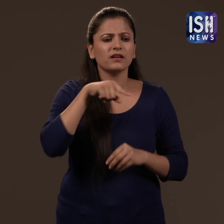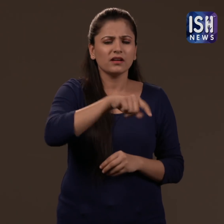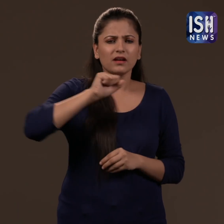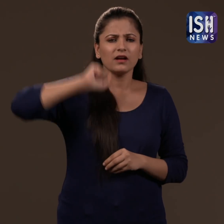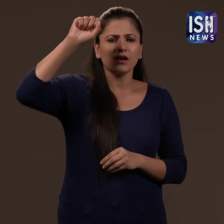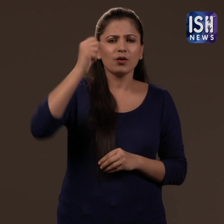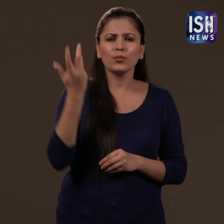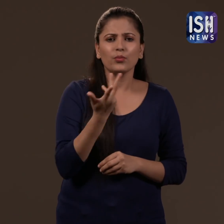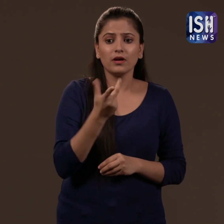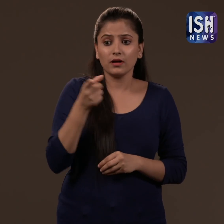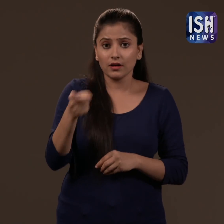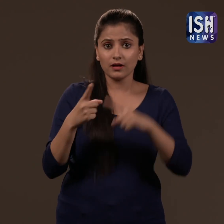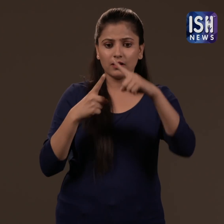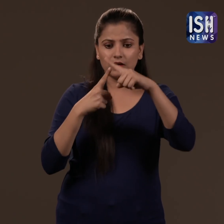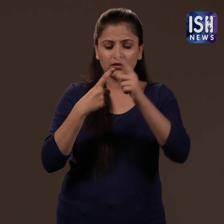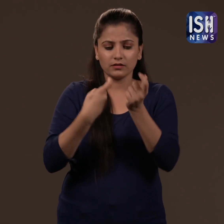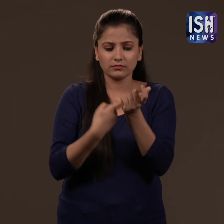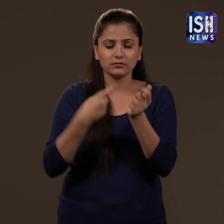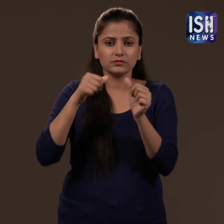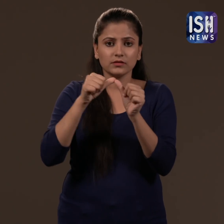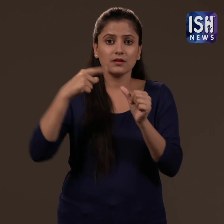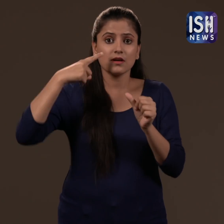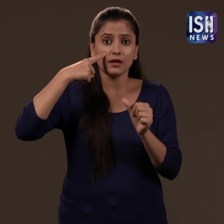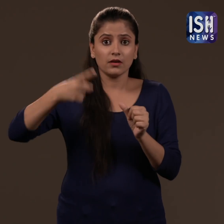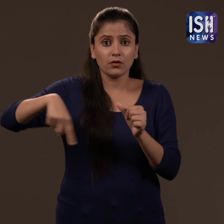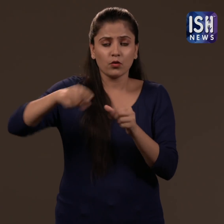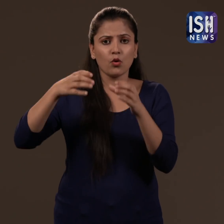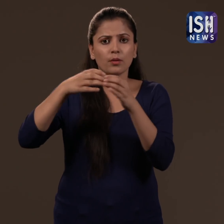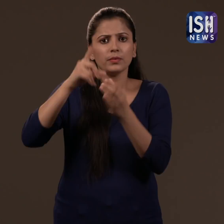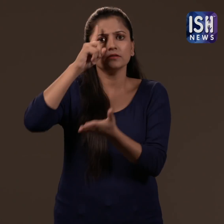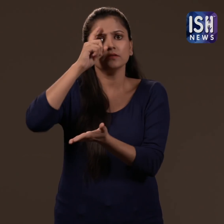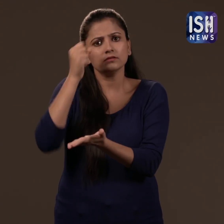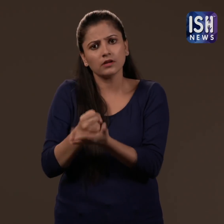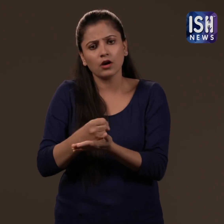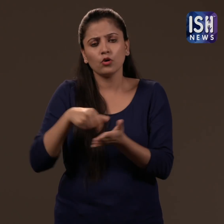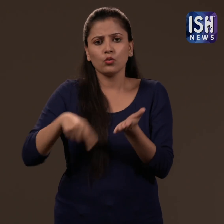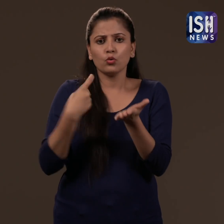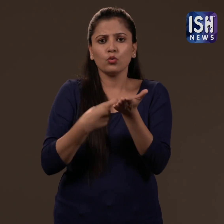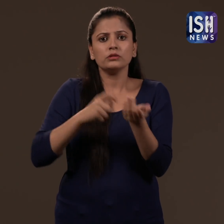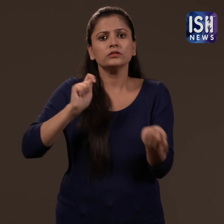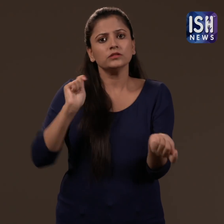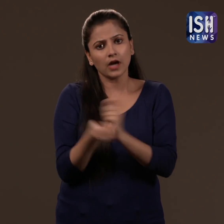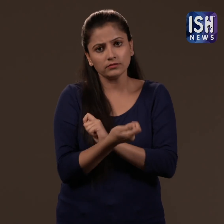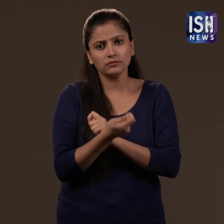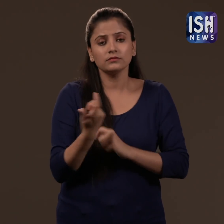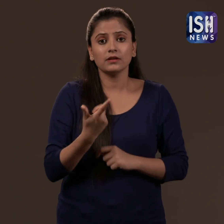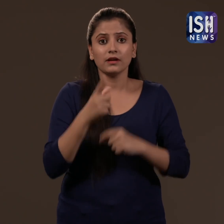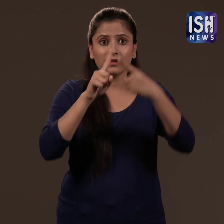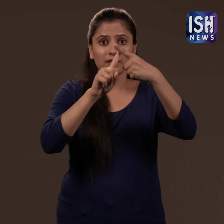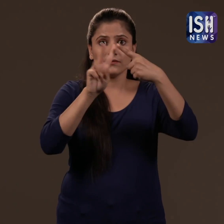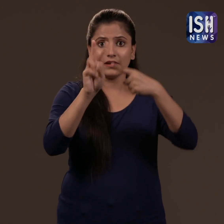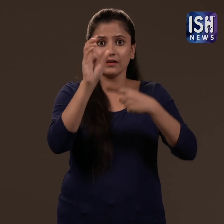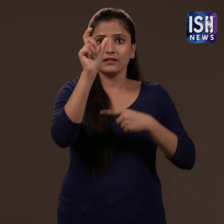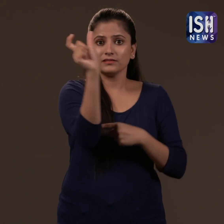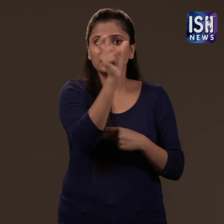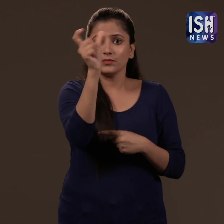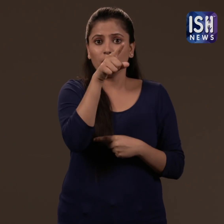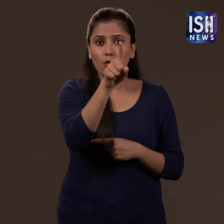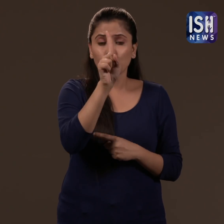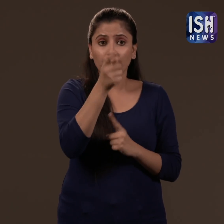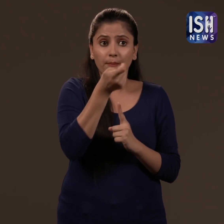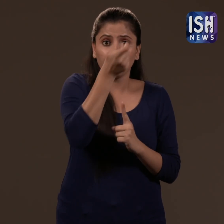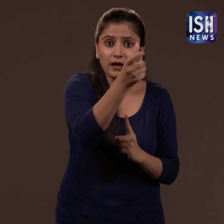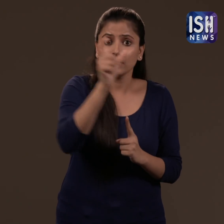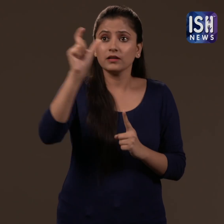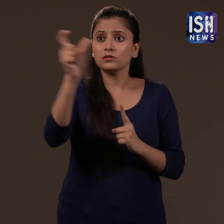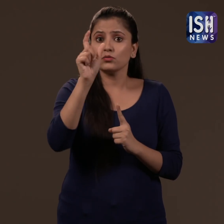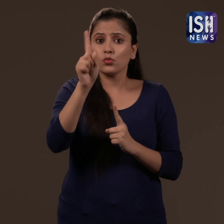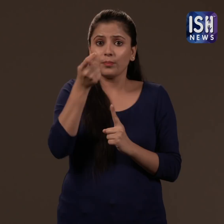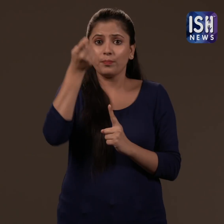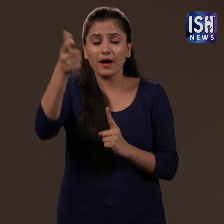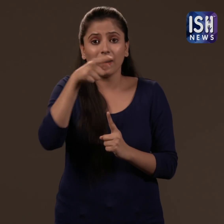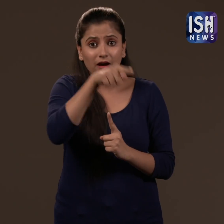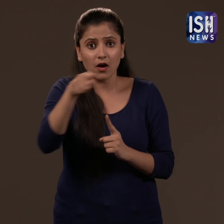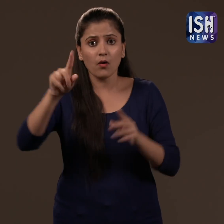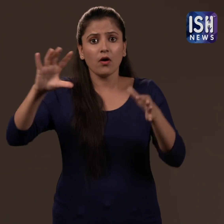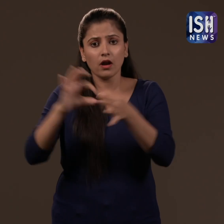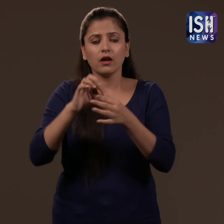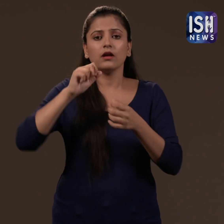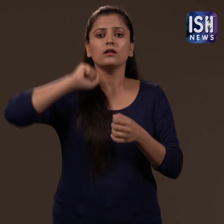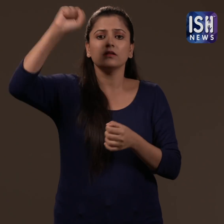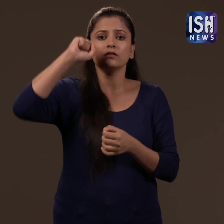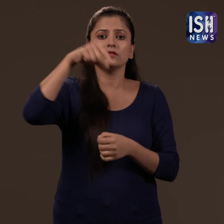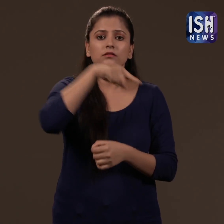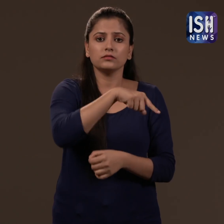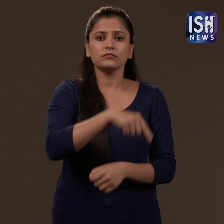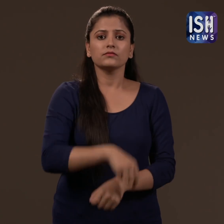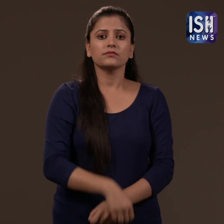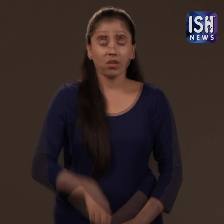The reason for this protest is that the Telecom Regulatory Authority of India (TRAI) decided new rules regarding the payment of separate TV channels.